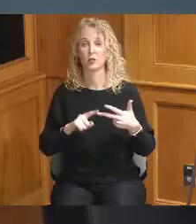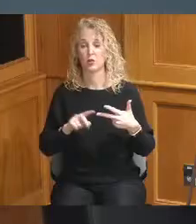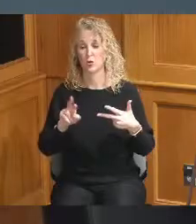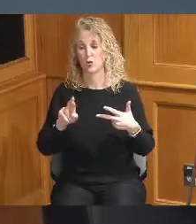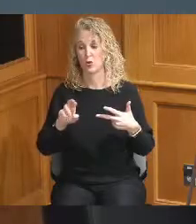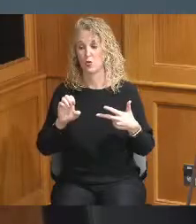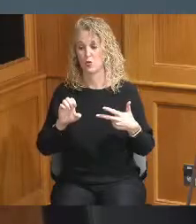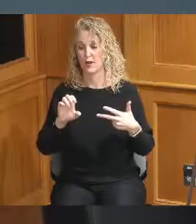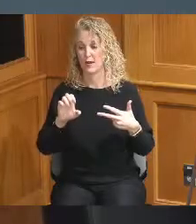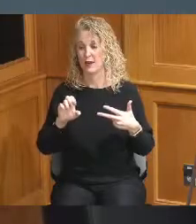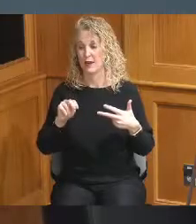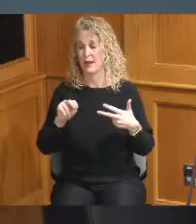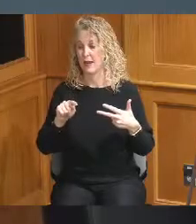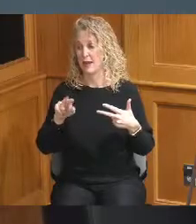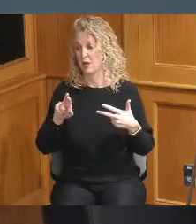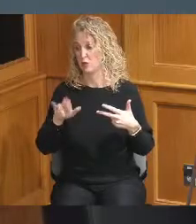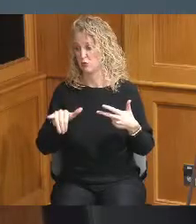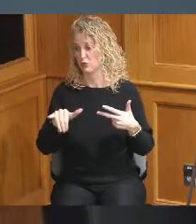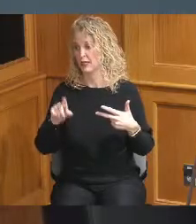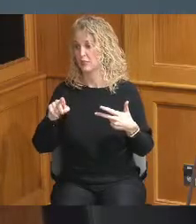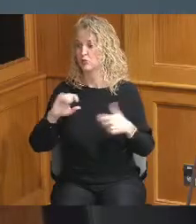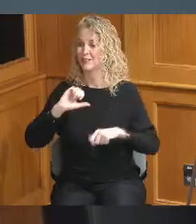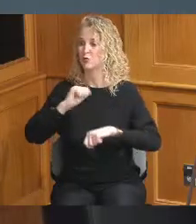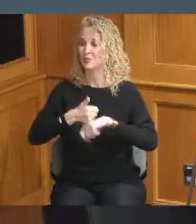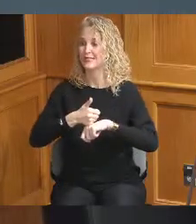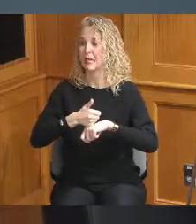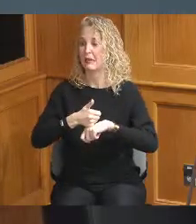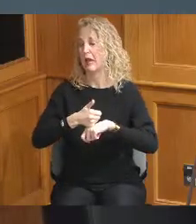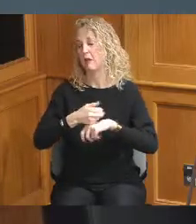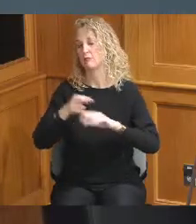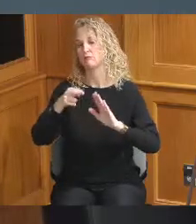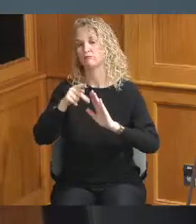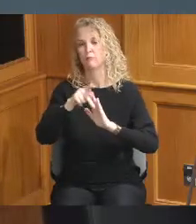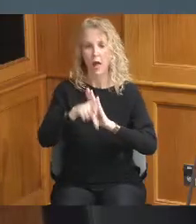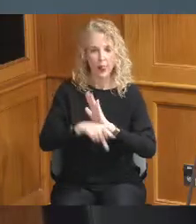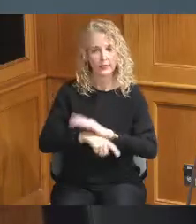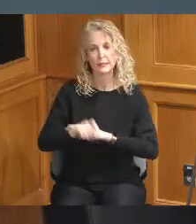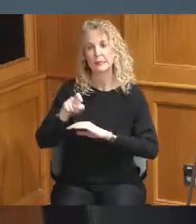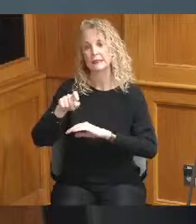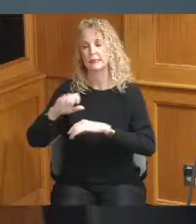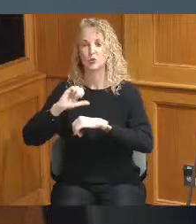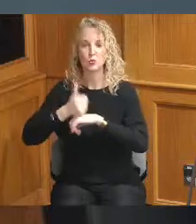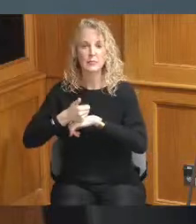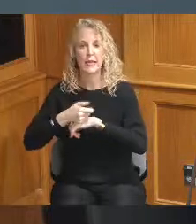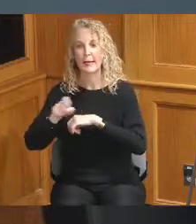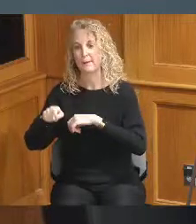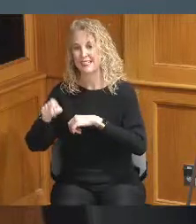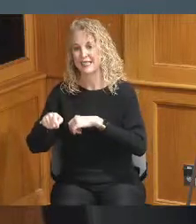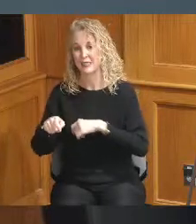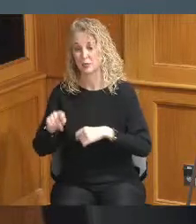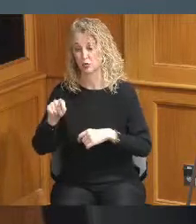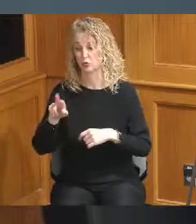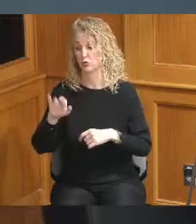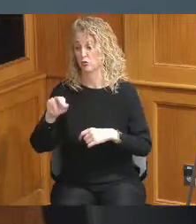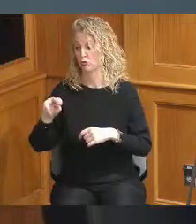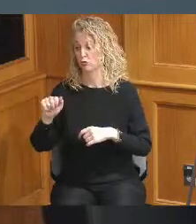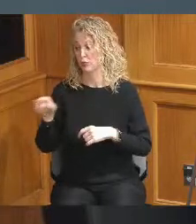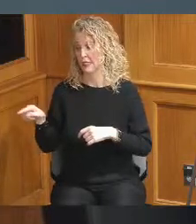establish guidelines and Target needs and so when I talk to Trina Jackson she's very clear on what